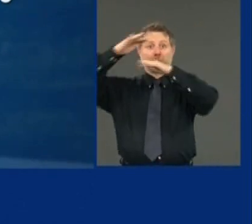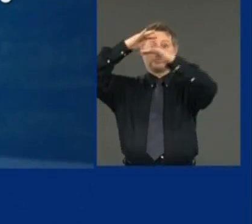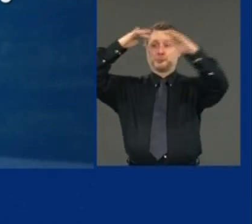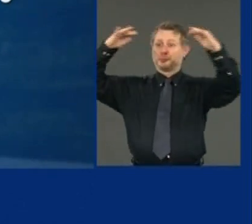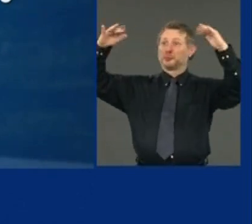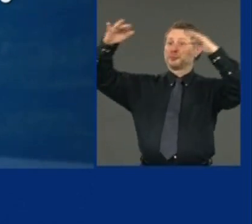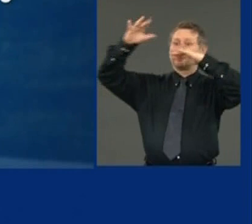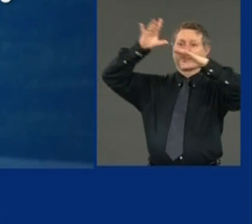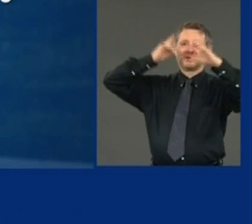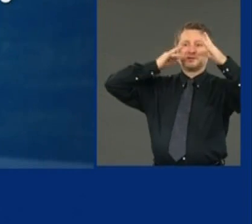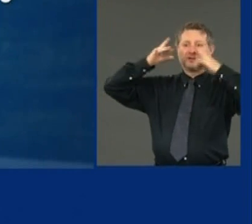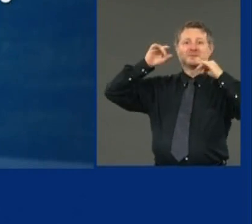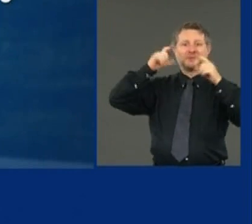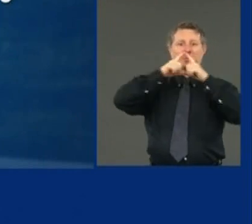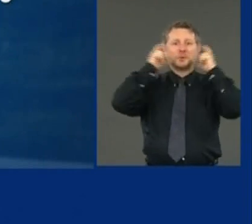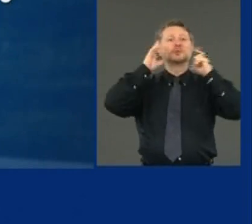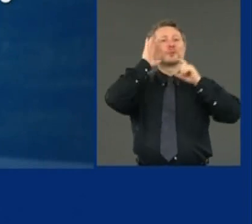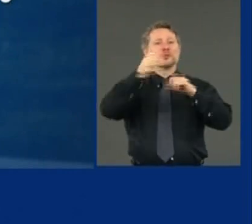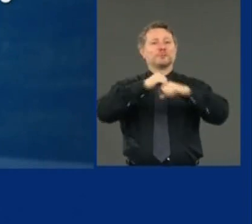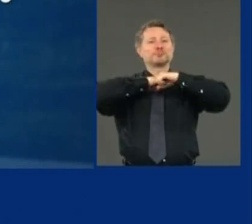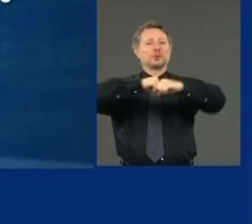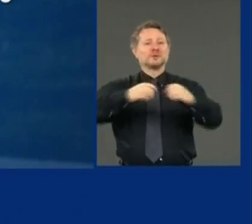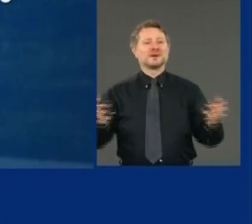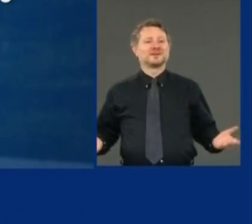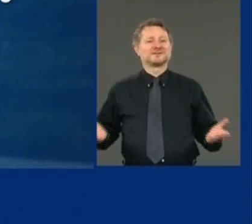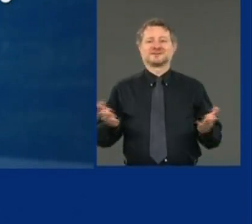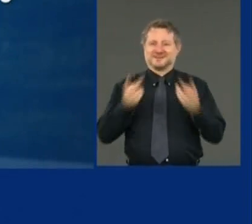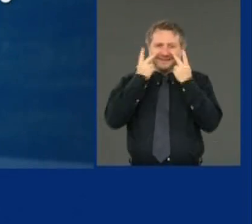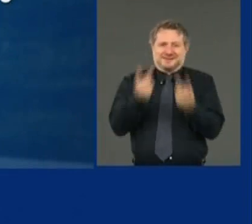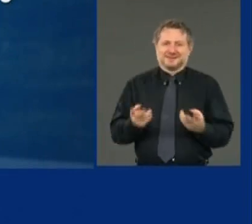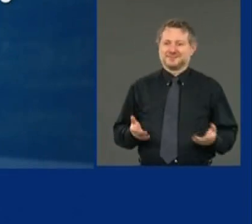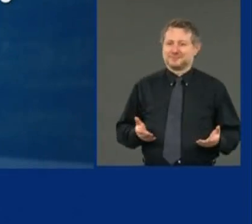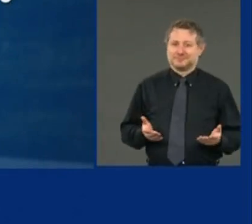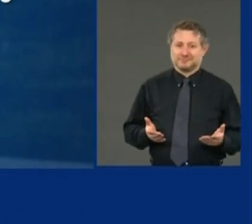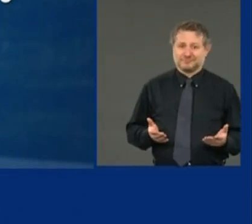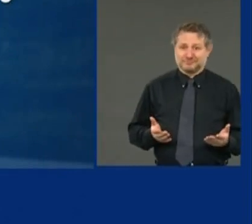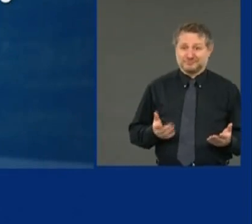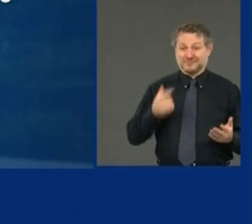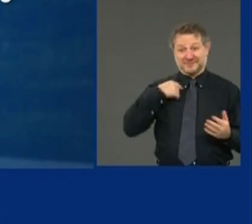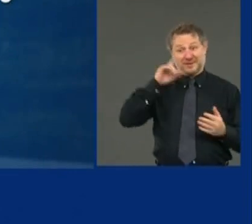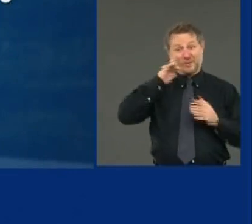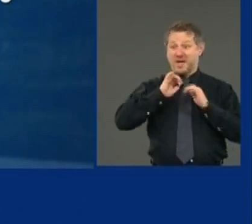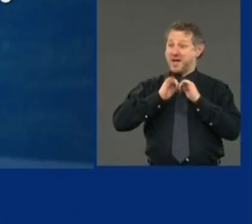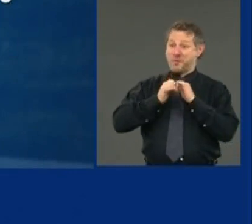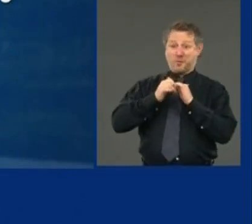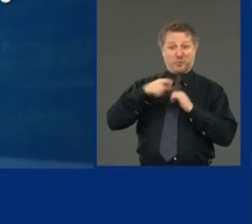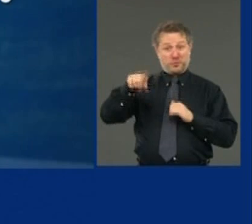IT DOESN'T LOOK LIKE MU BUT IF IT'S PRIMARILY AIRBORNE, YOU KNOW THE MASK WORKS.